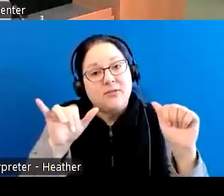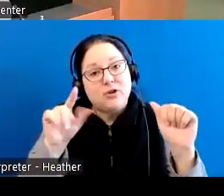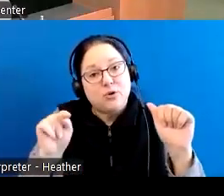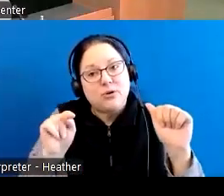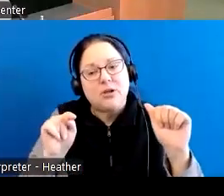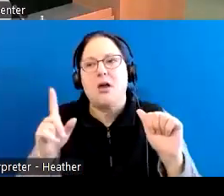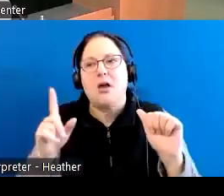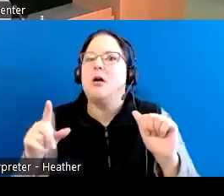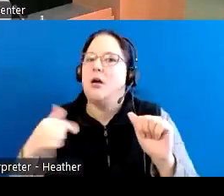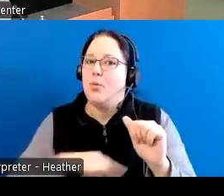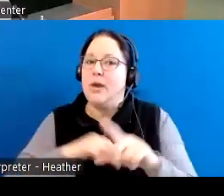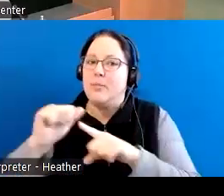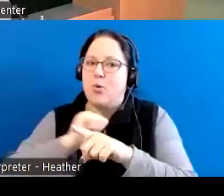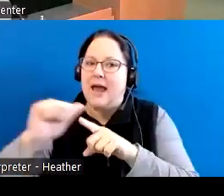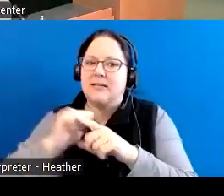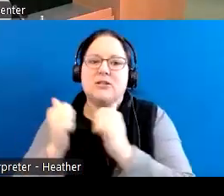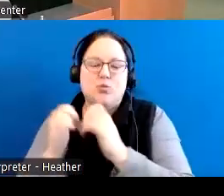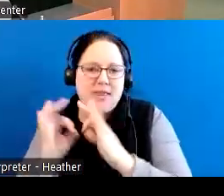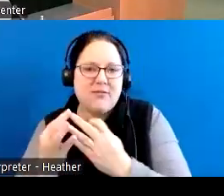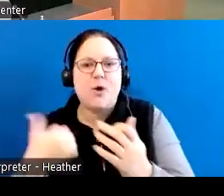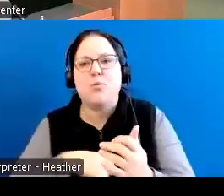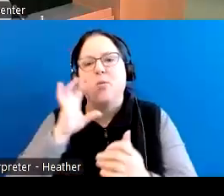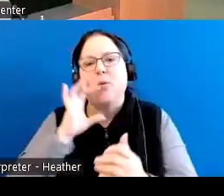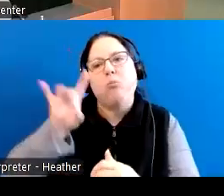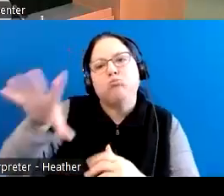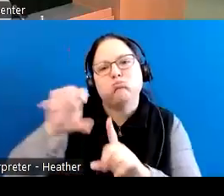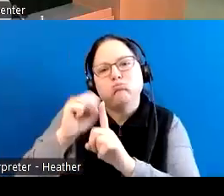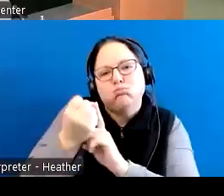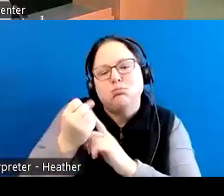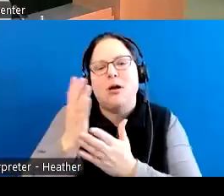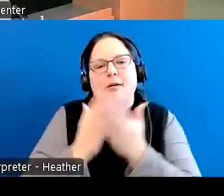this with their family. Like we do a situation, we do some behavioral rehearsal and they go through